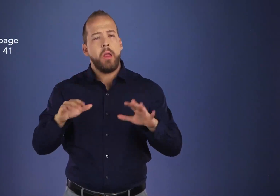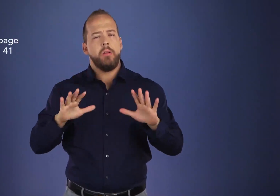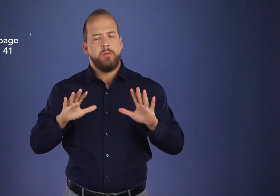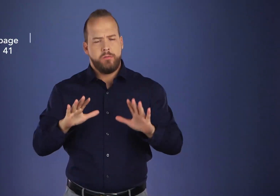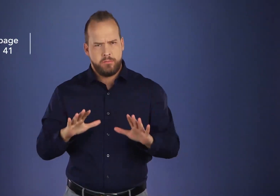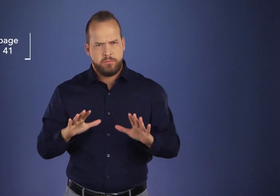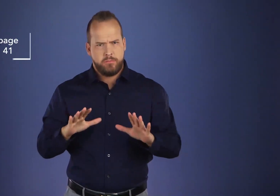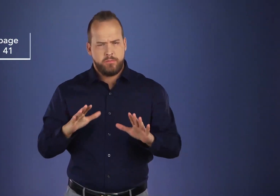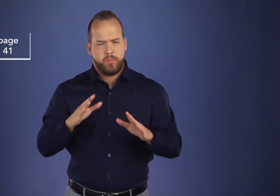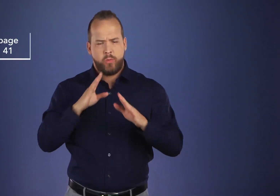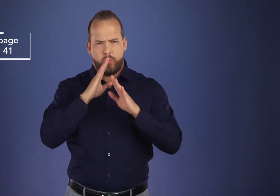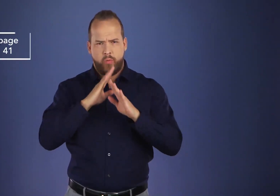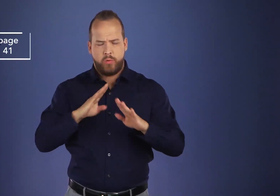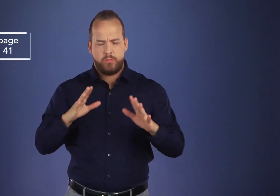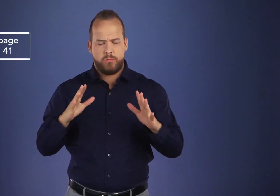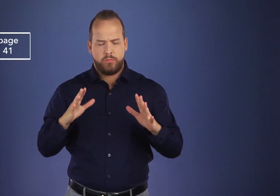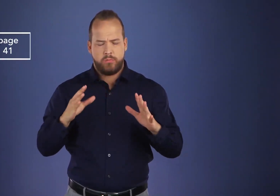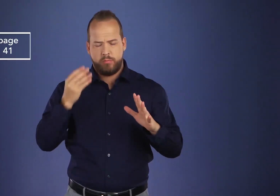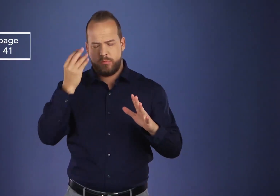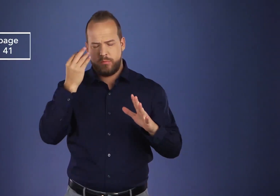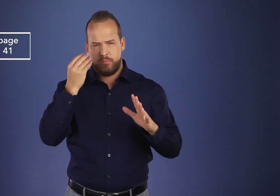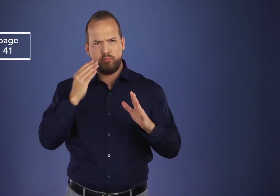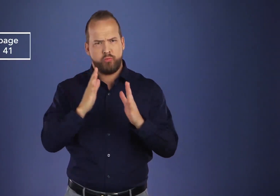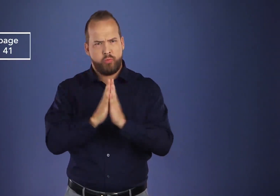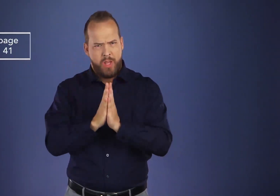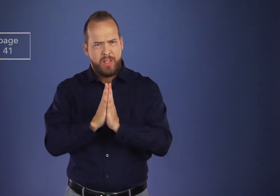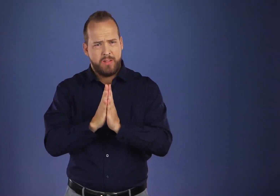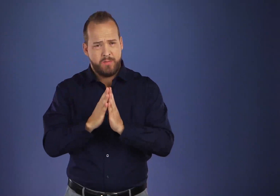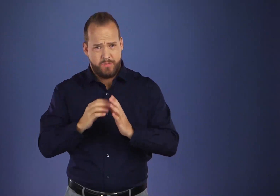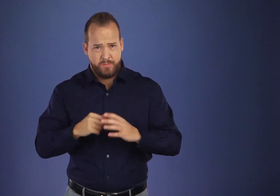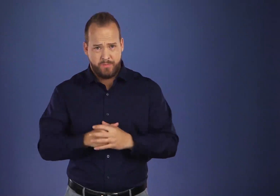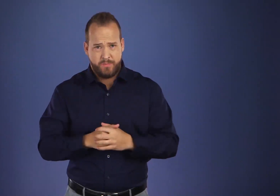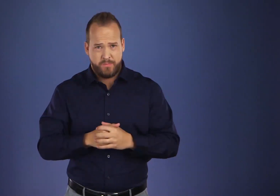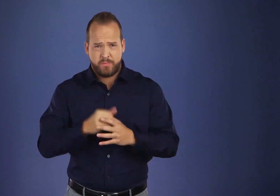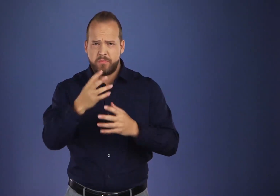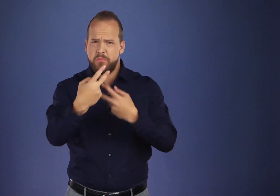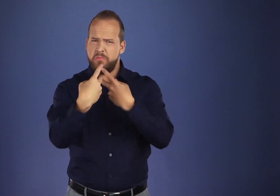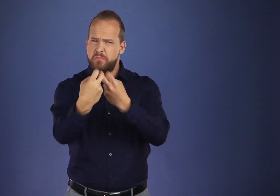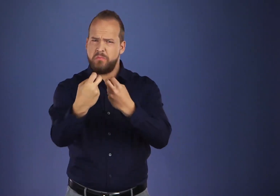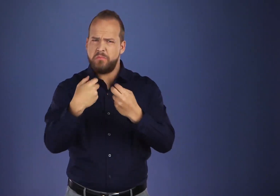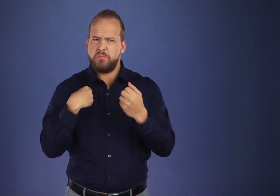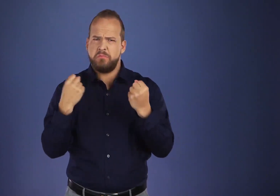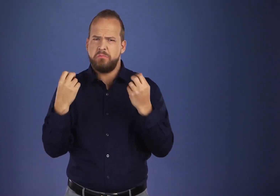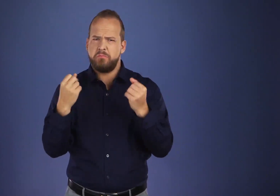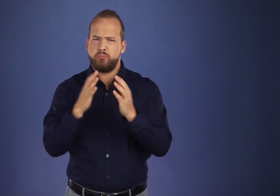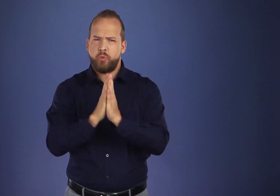we can pause, ask for quiet, and in the stillness simply say: